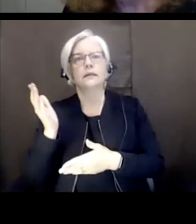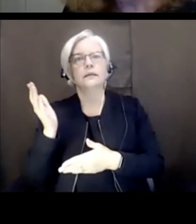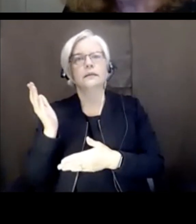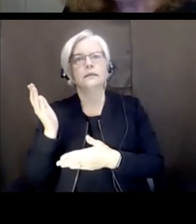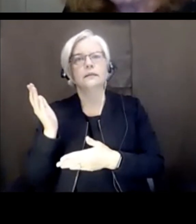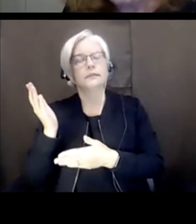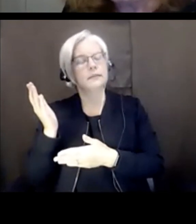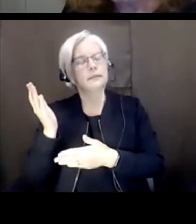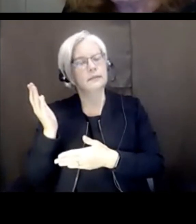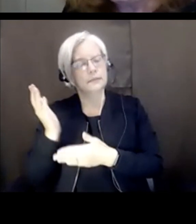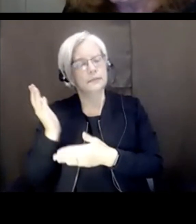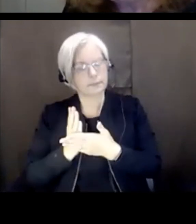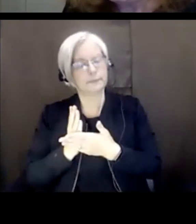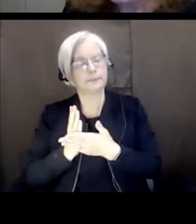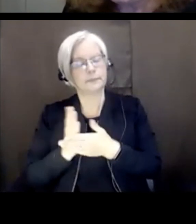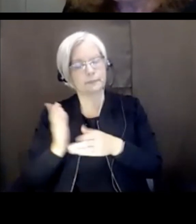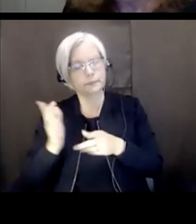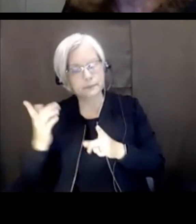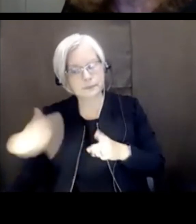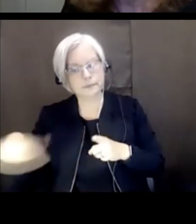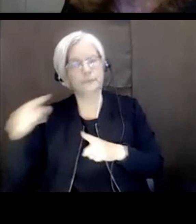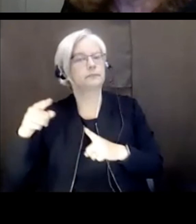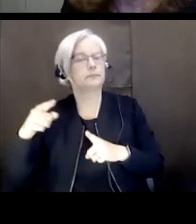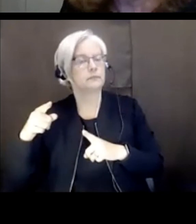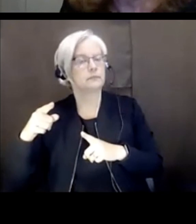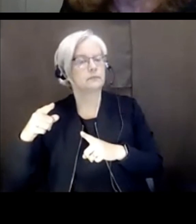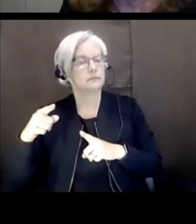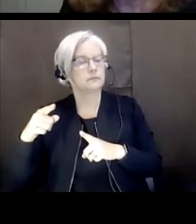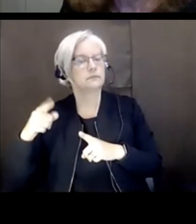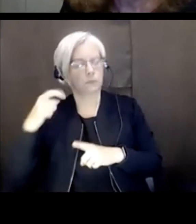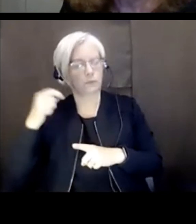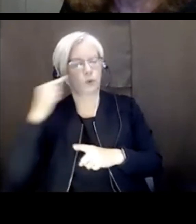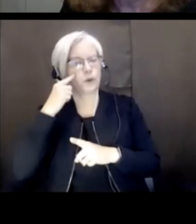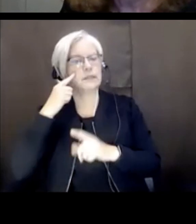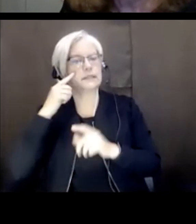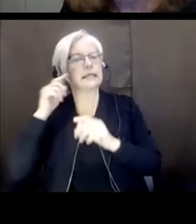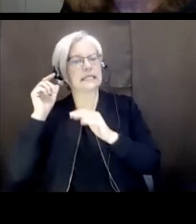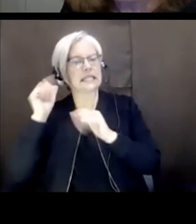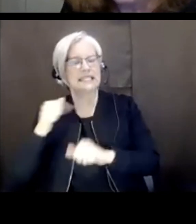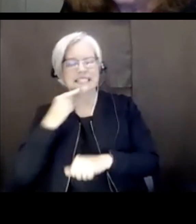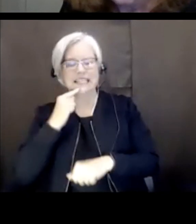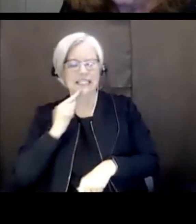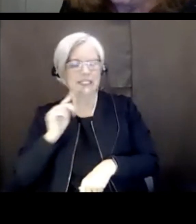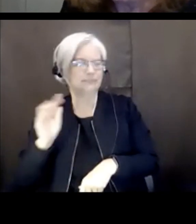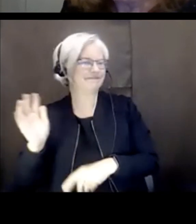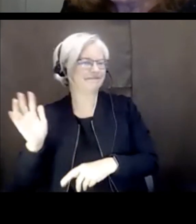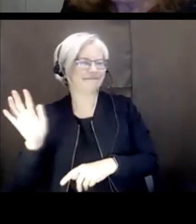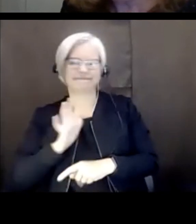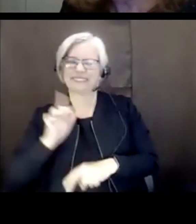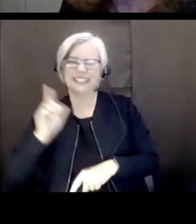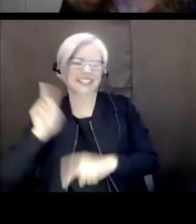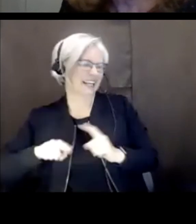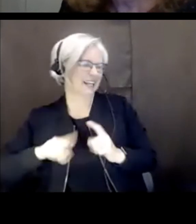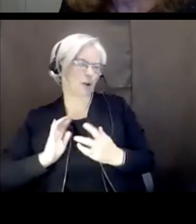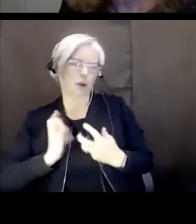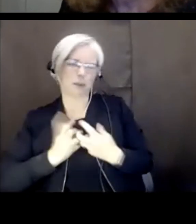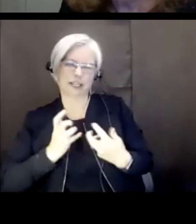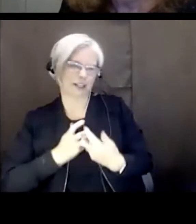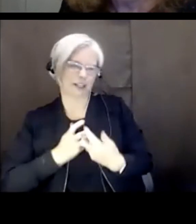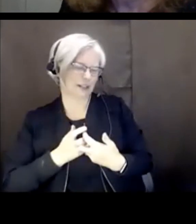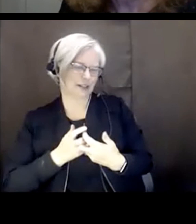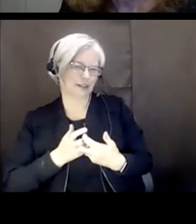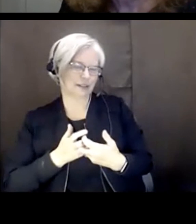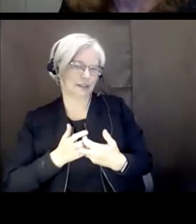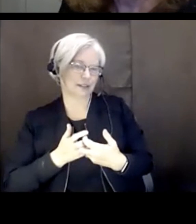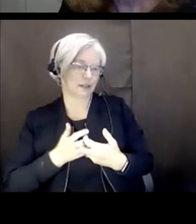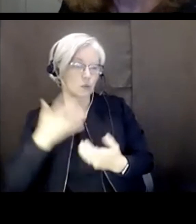NOT THE ACCOMMODATION WOULD HAVE A NEGATIVE EFFECT ON THE HEALTH AND SAFETY REQUIREMENTS FOR EITHER